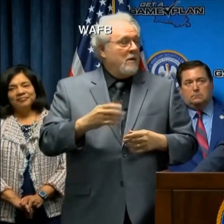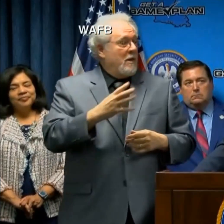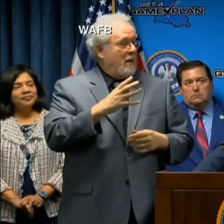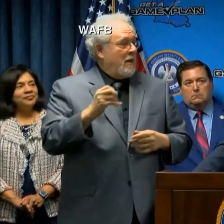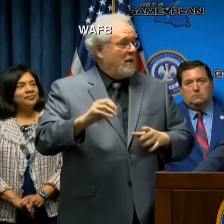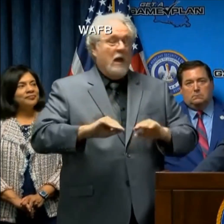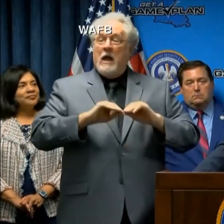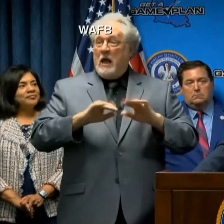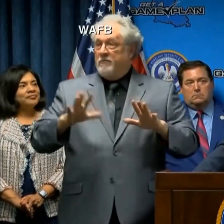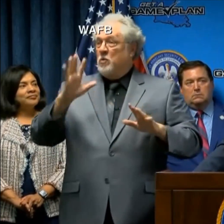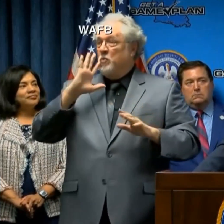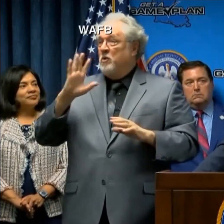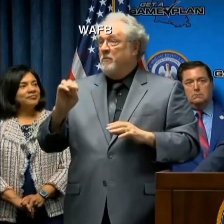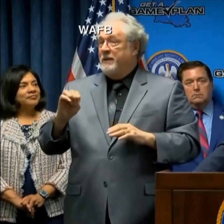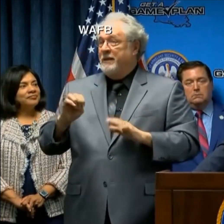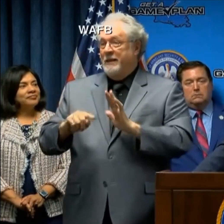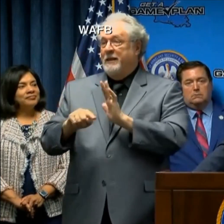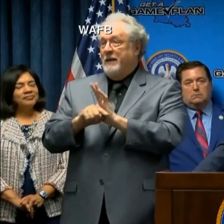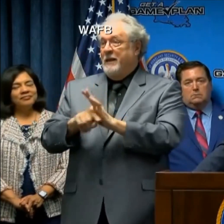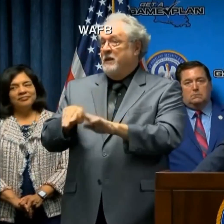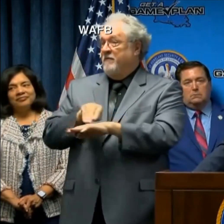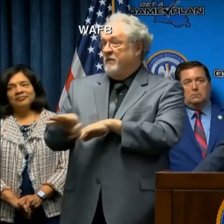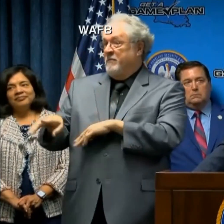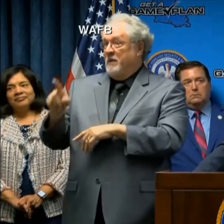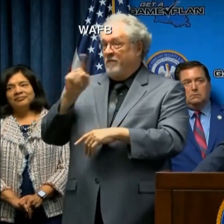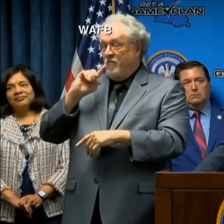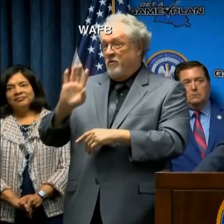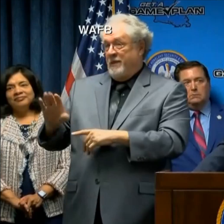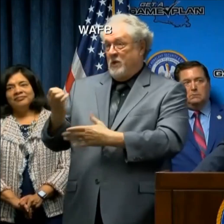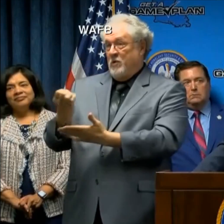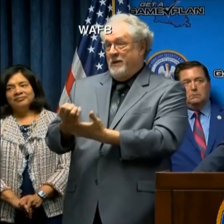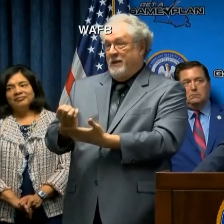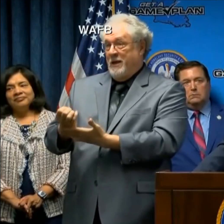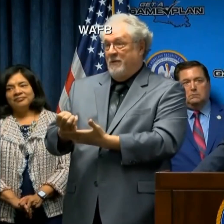obviously going to be a negative impact to the economy that we won't have